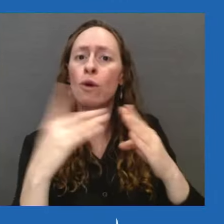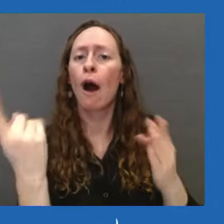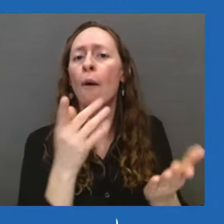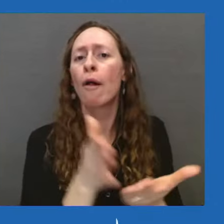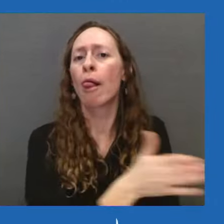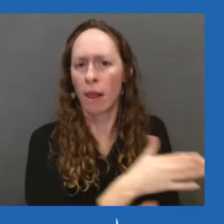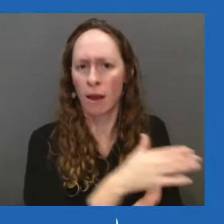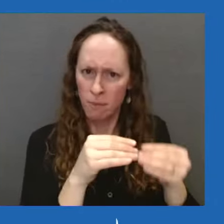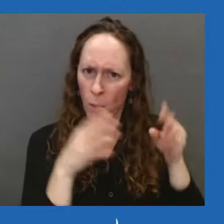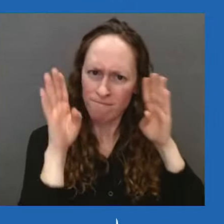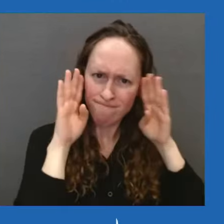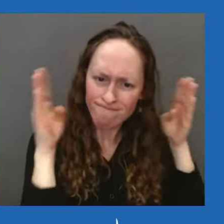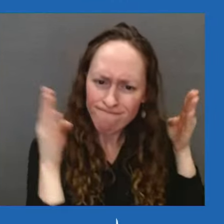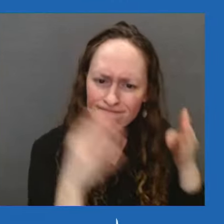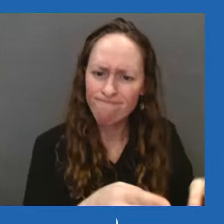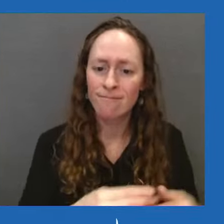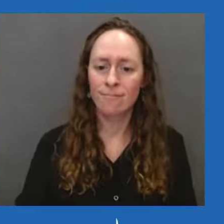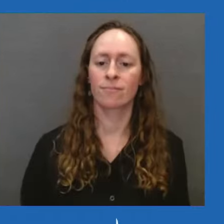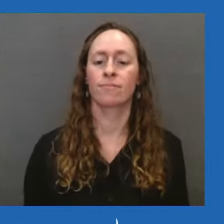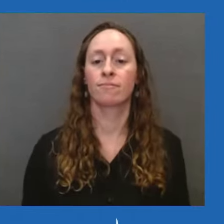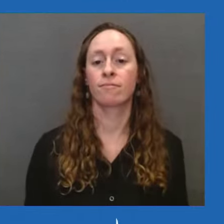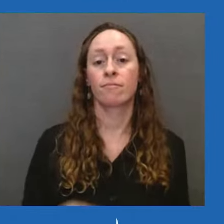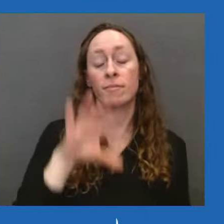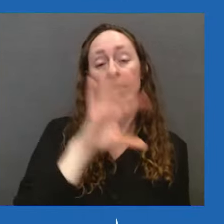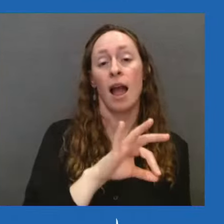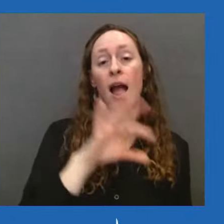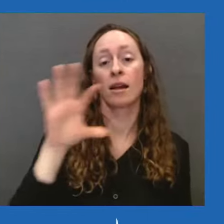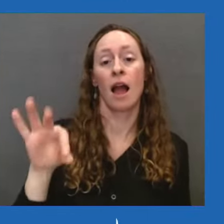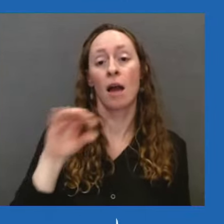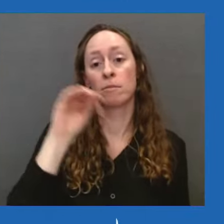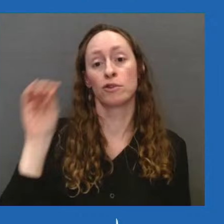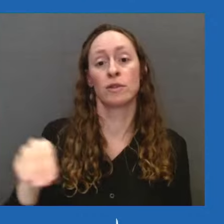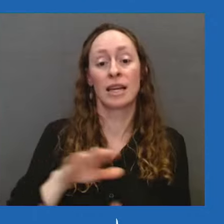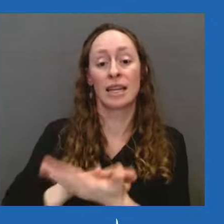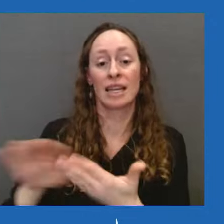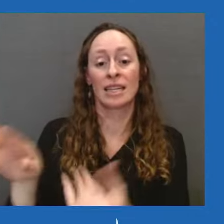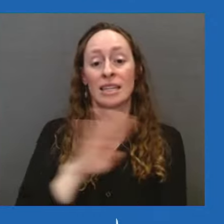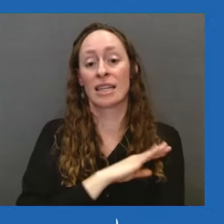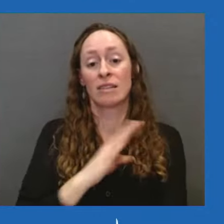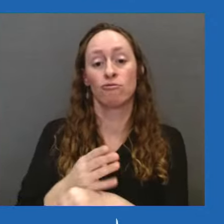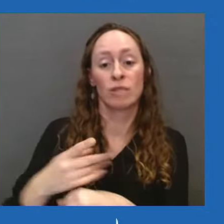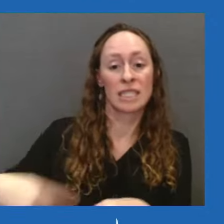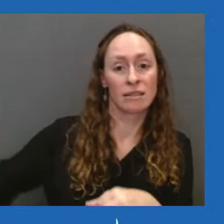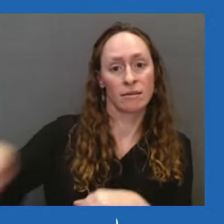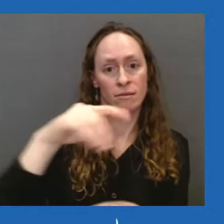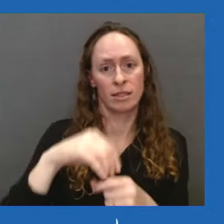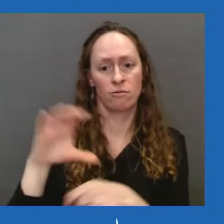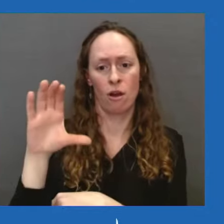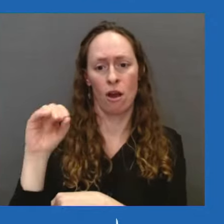are in counties with average incomes below average, below median household incomes.